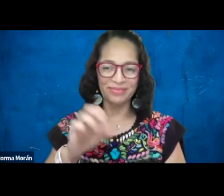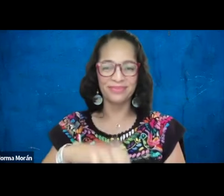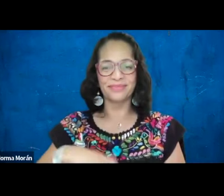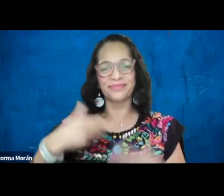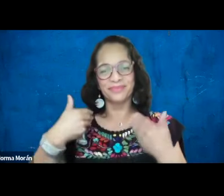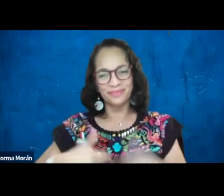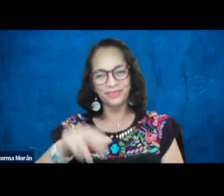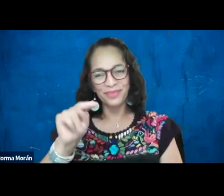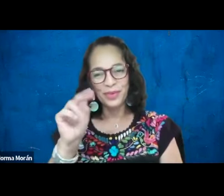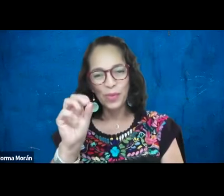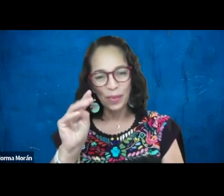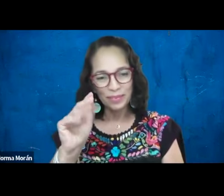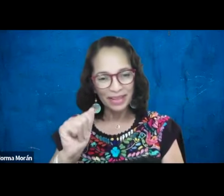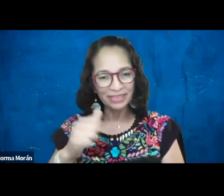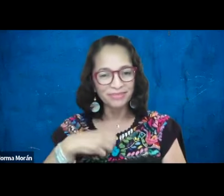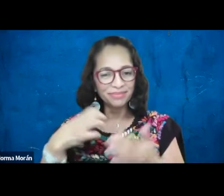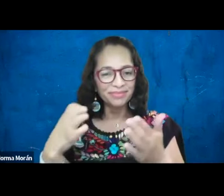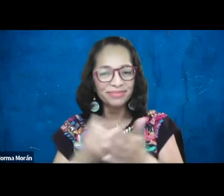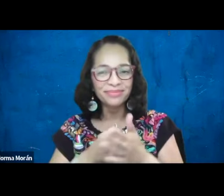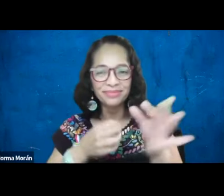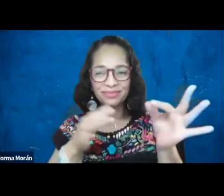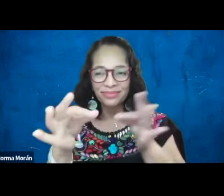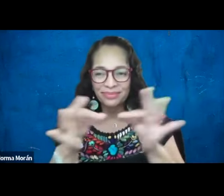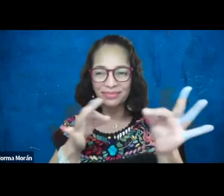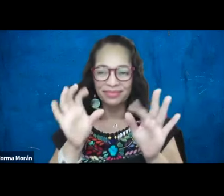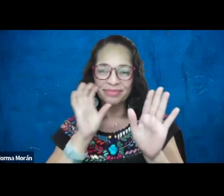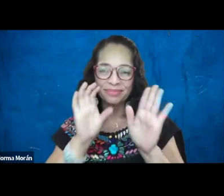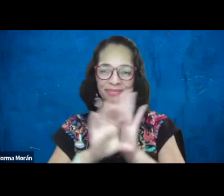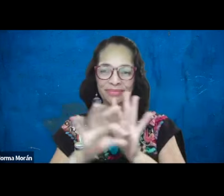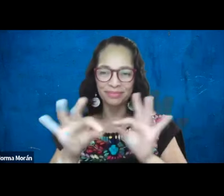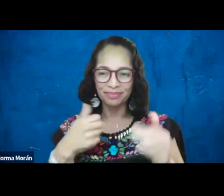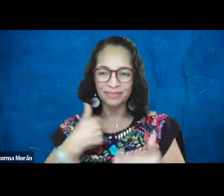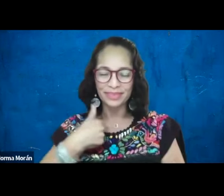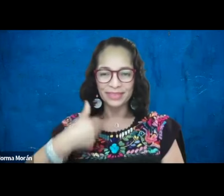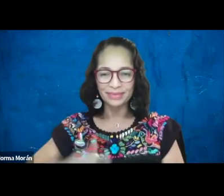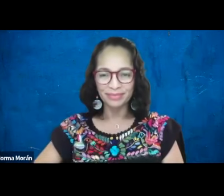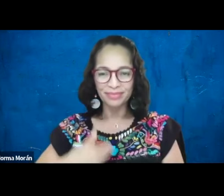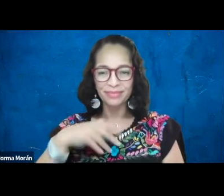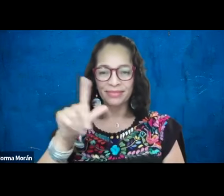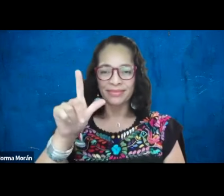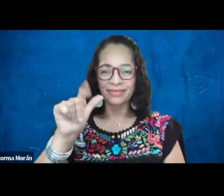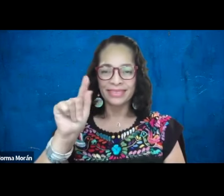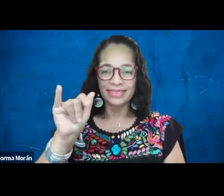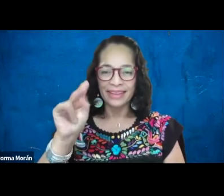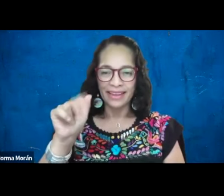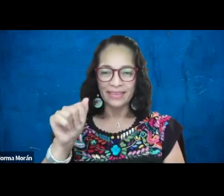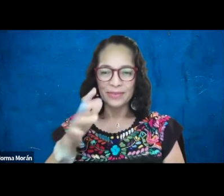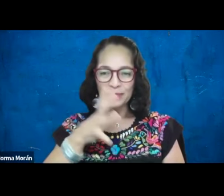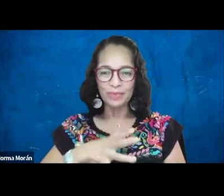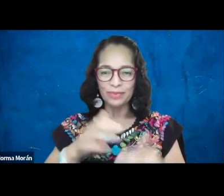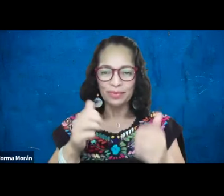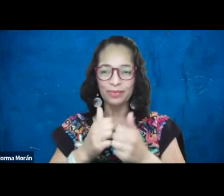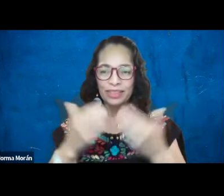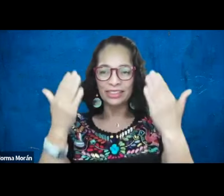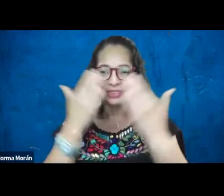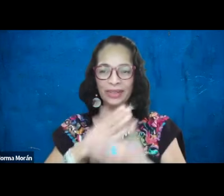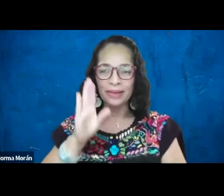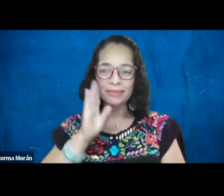Thank you, Nicole. My name is Norma. I'm going to give a visual description.